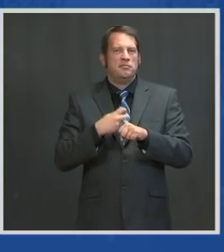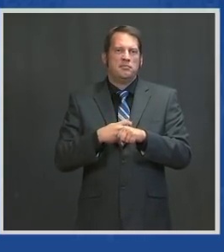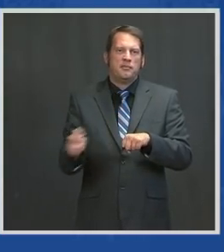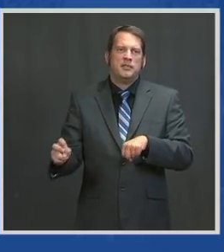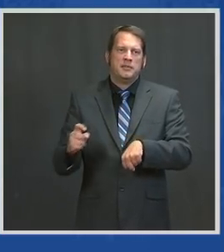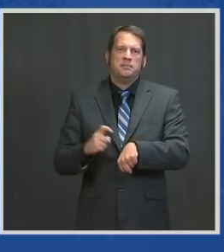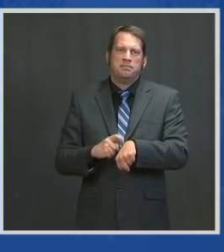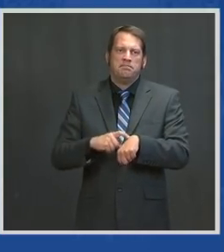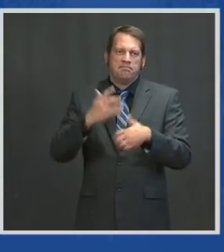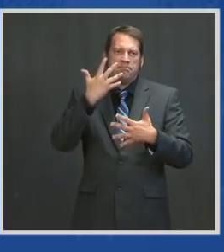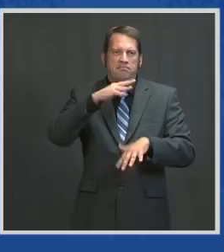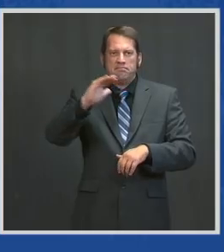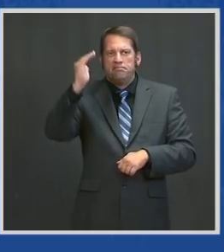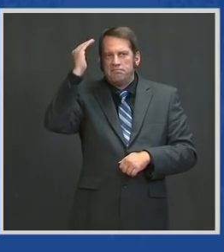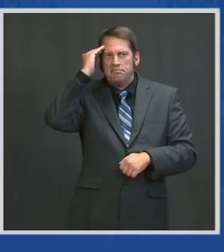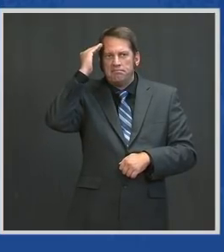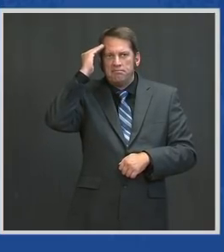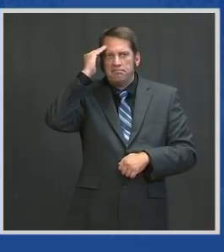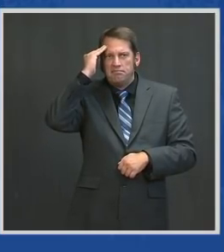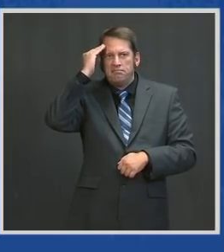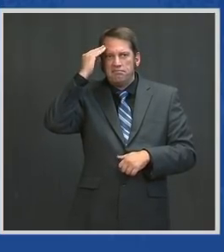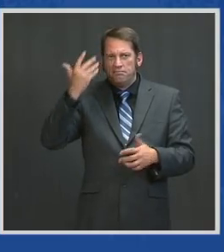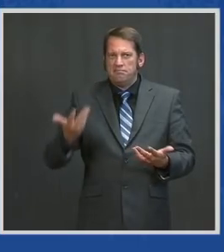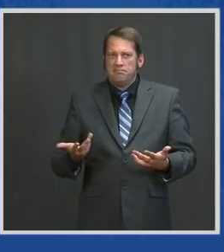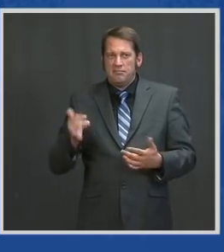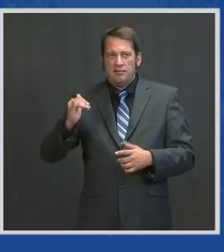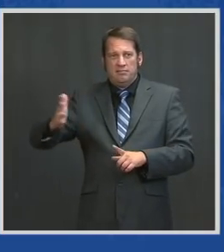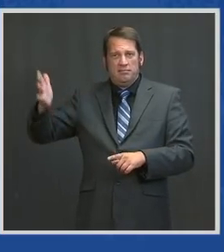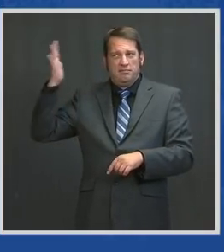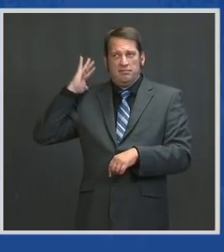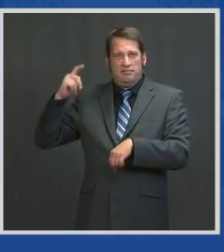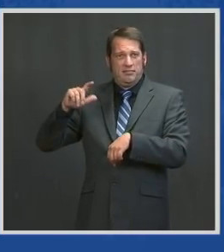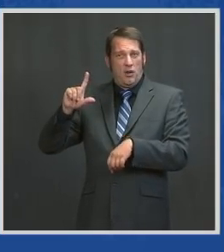So let me hear it for the 100th Air Wing -- Air Refueling Wing, AKA --